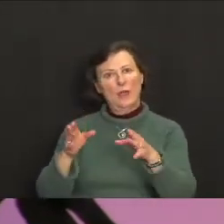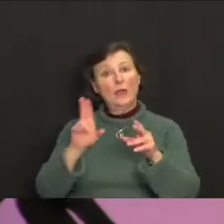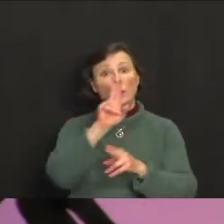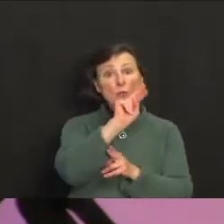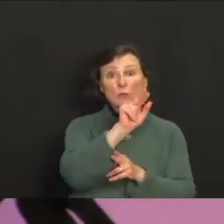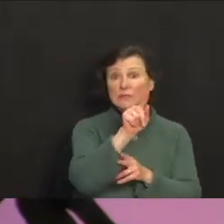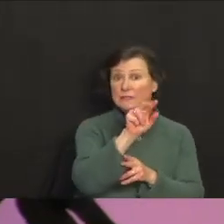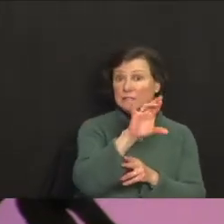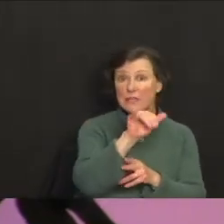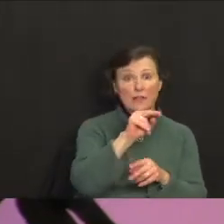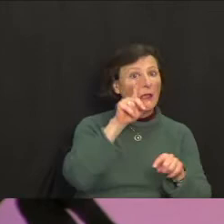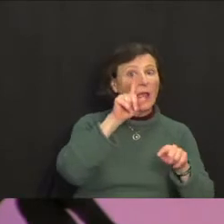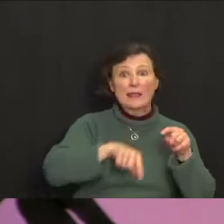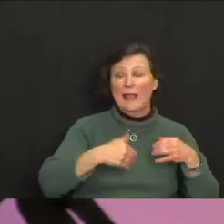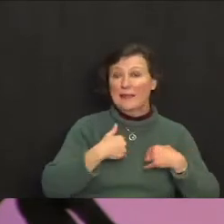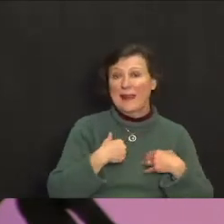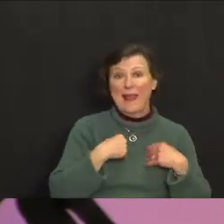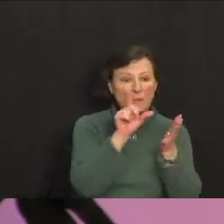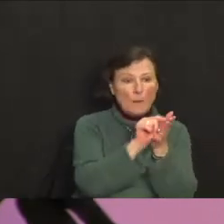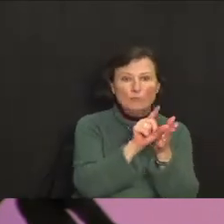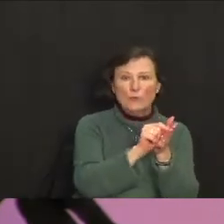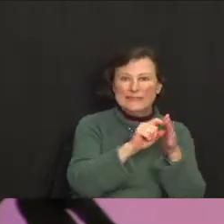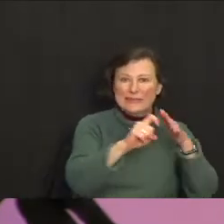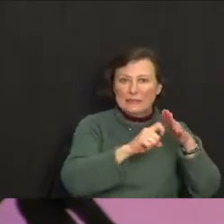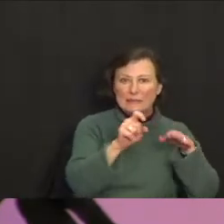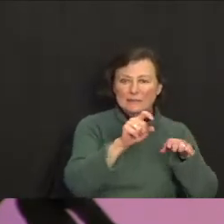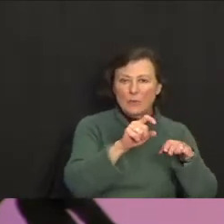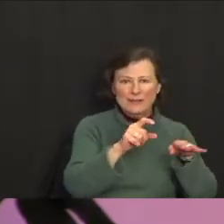to printing presses, you remember, that that was one of the first moves